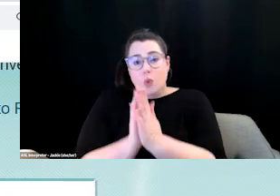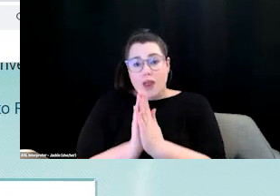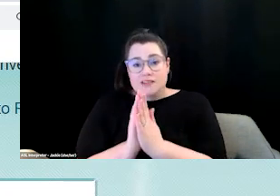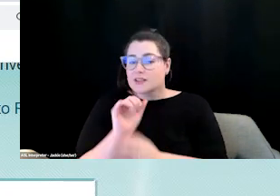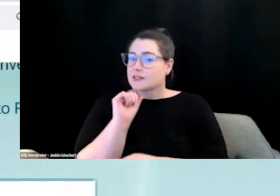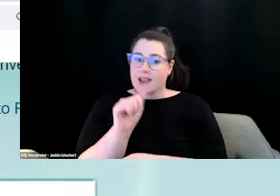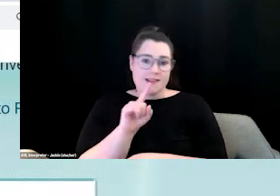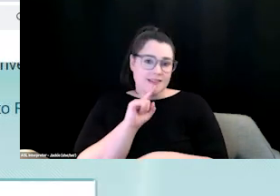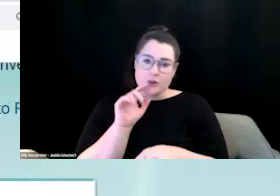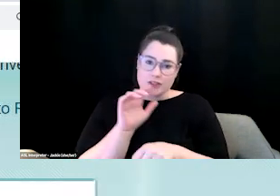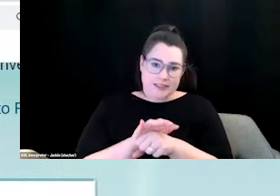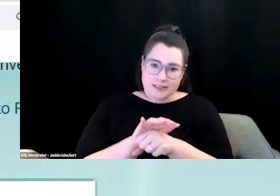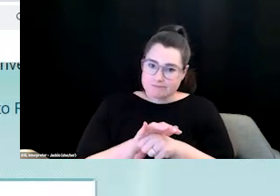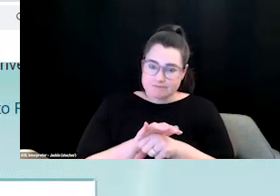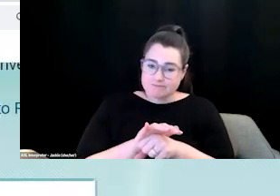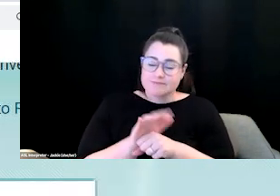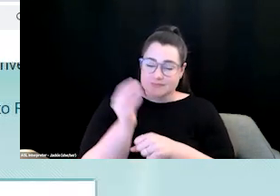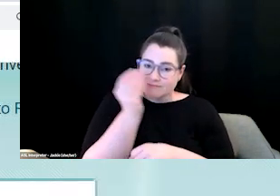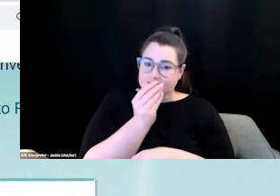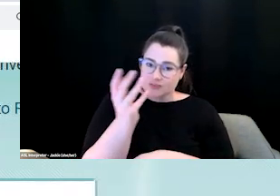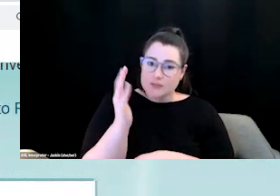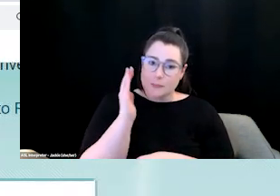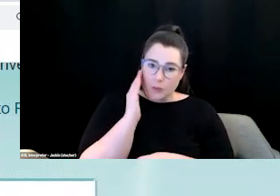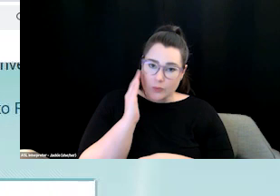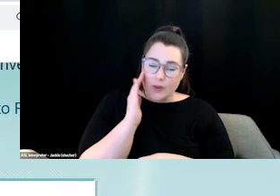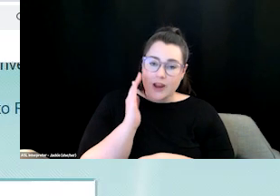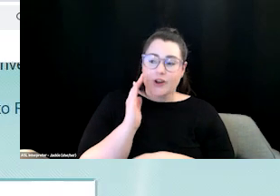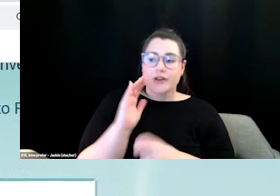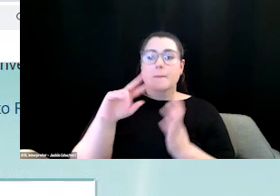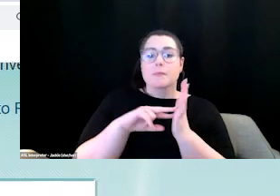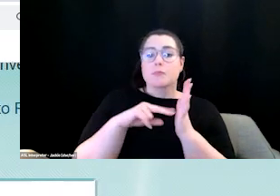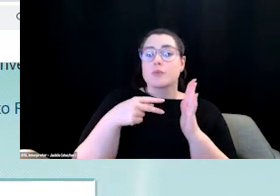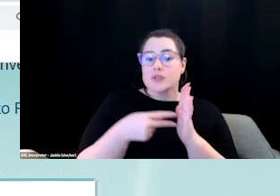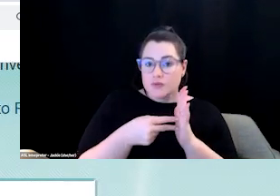So just be purposeful on who or what you select over on the right-hand side.